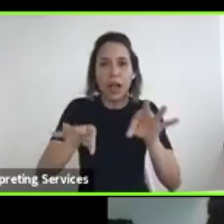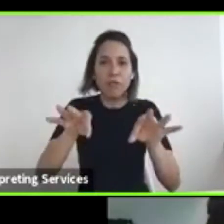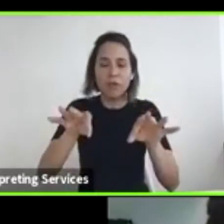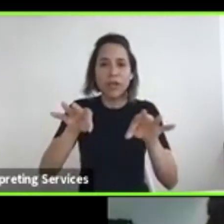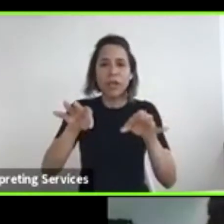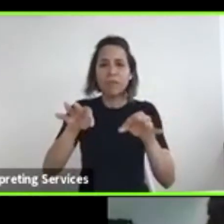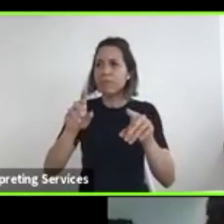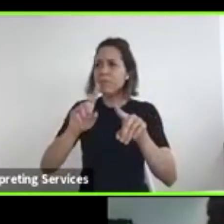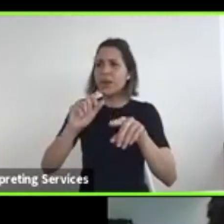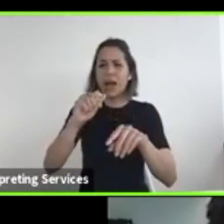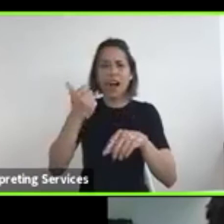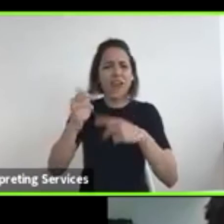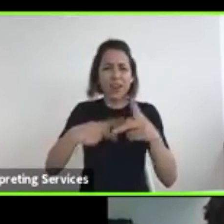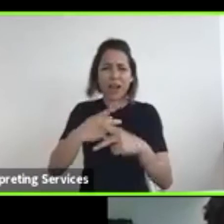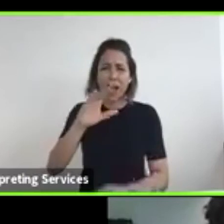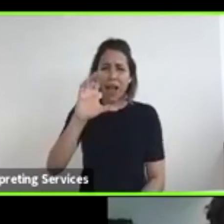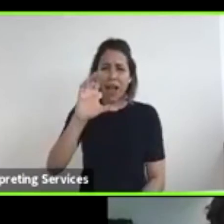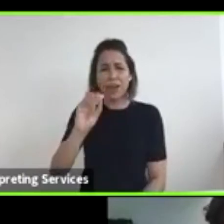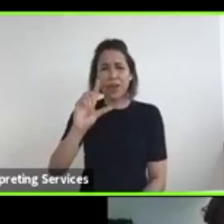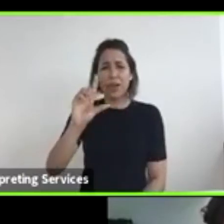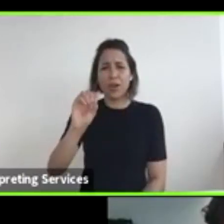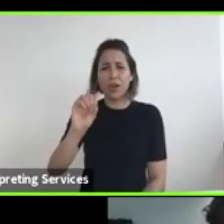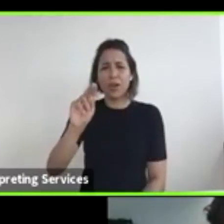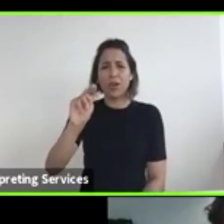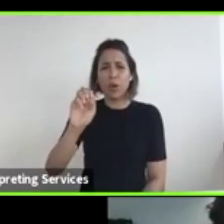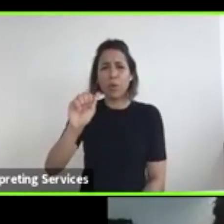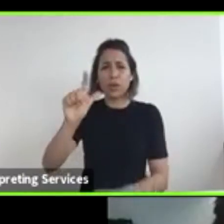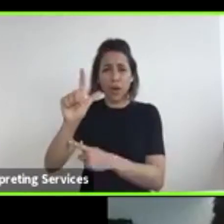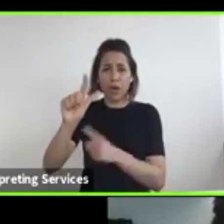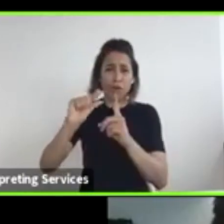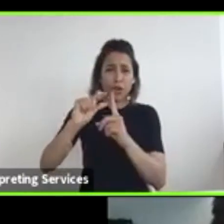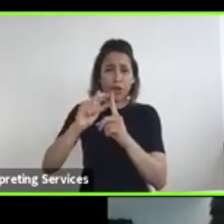TERMS, THAT, THAT CURATORS, ARE OFTEN, USING TO DESCRIBE,